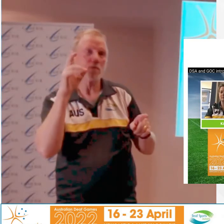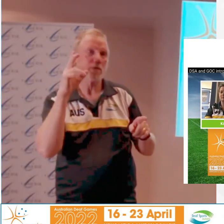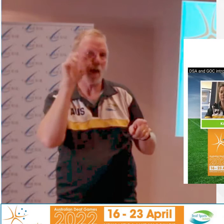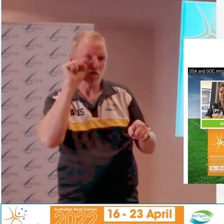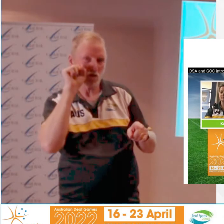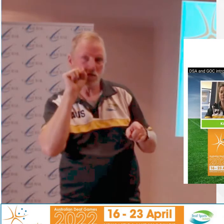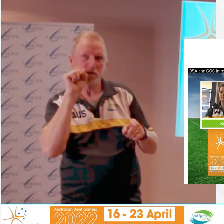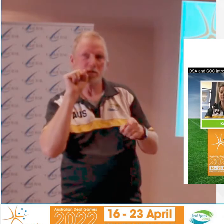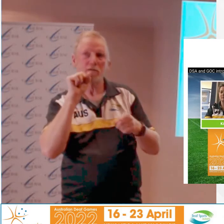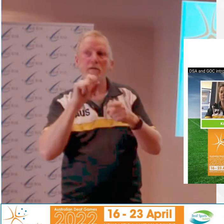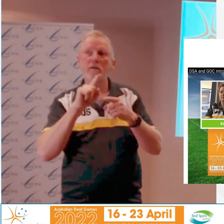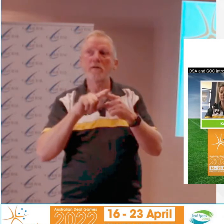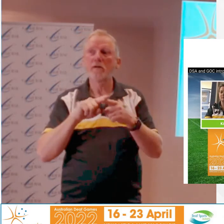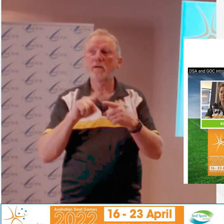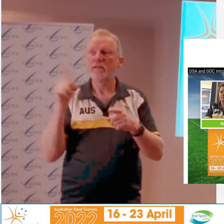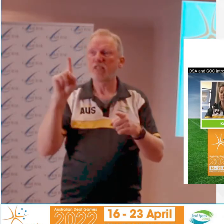she's deaf and has usher syndrome